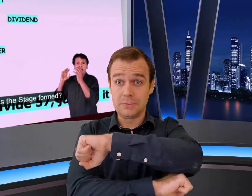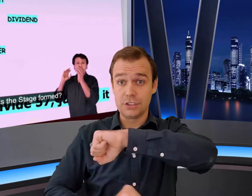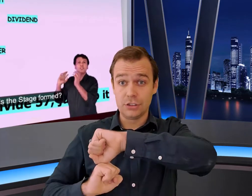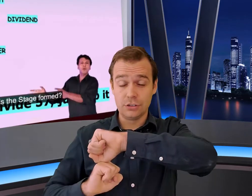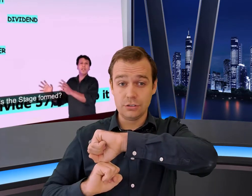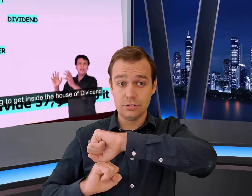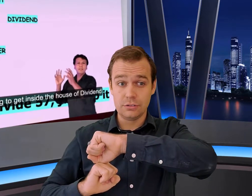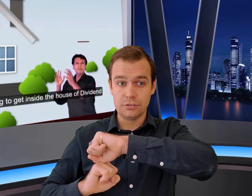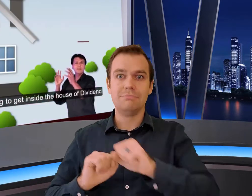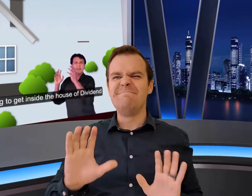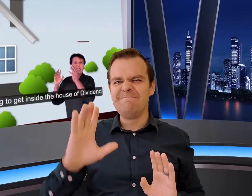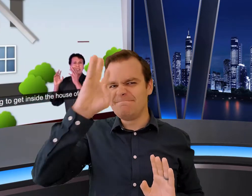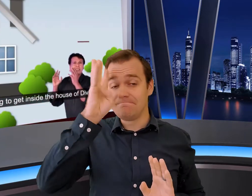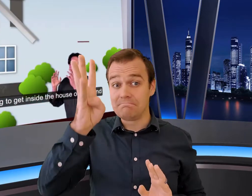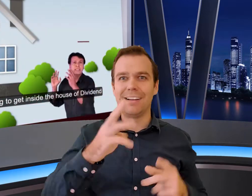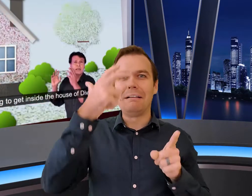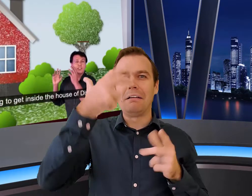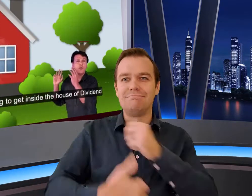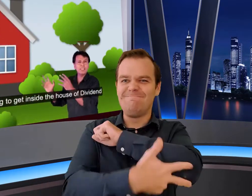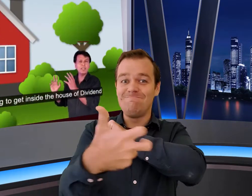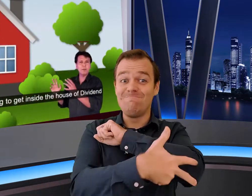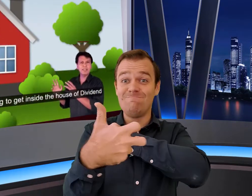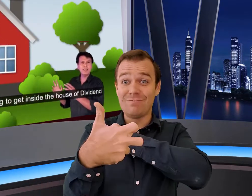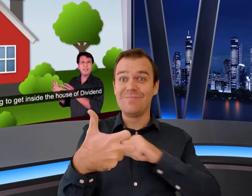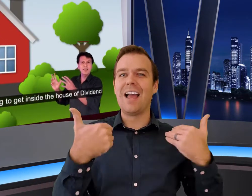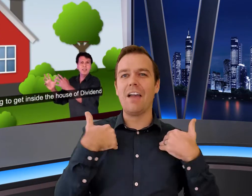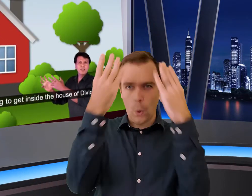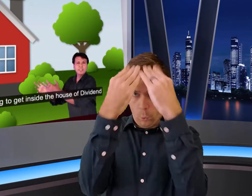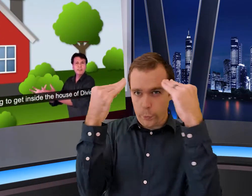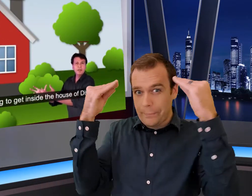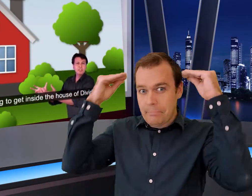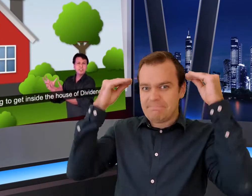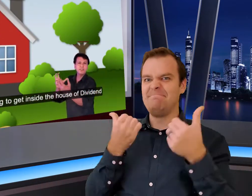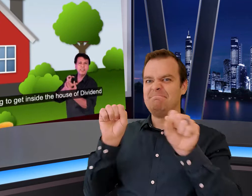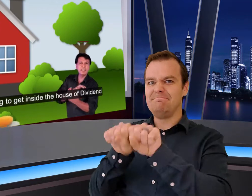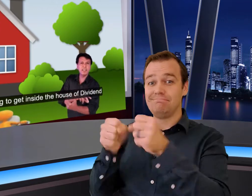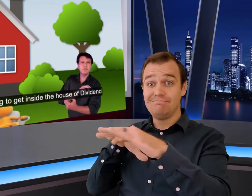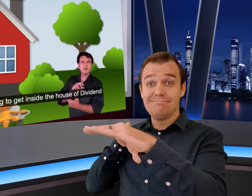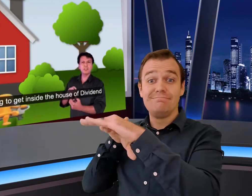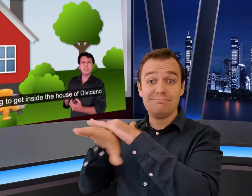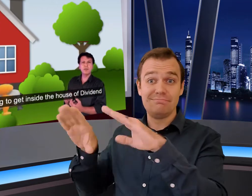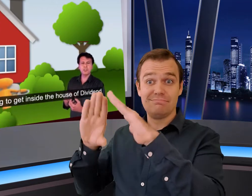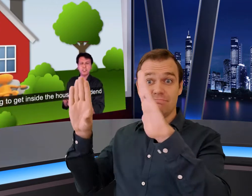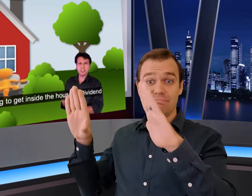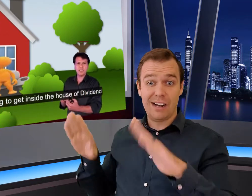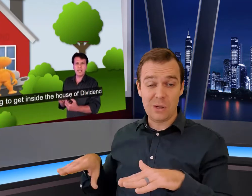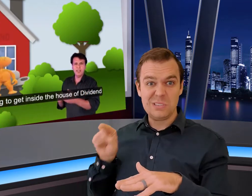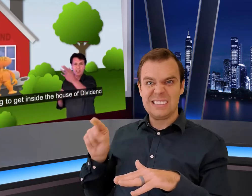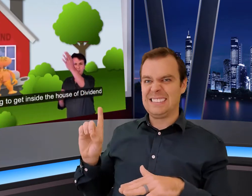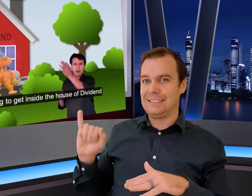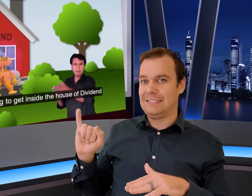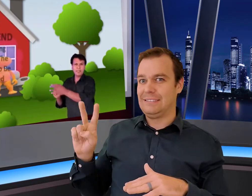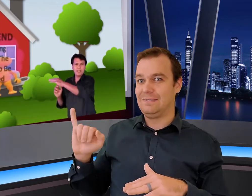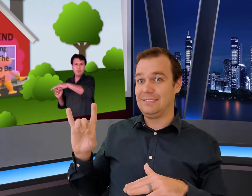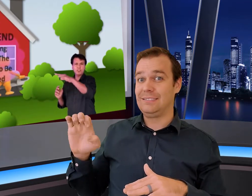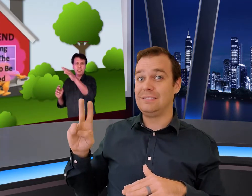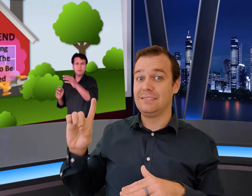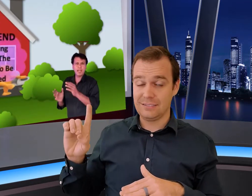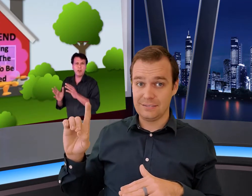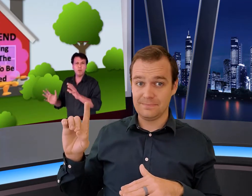Let me explain to you how is the Stage formed? Assume there is a Thief wearing Visor trying to get inside the house of Dividend